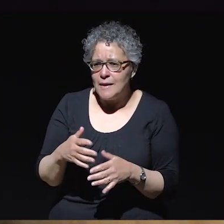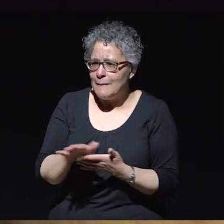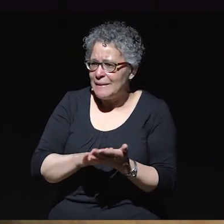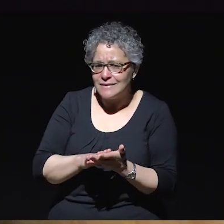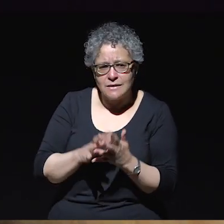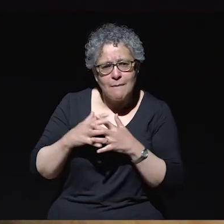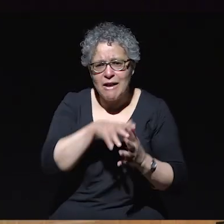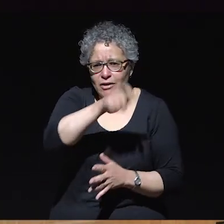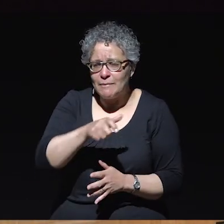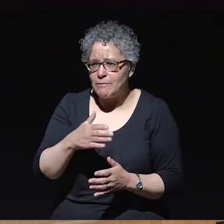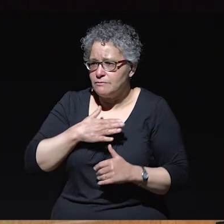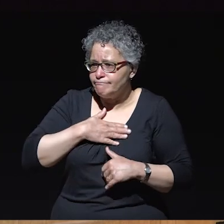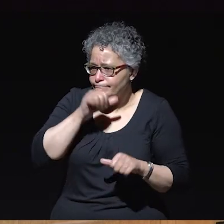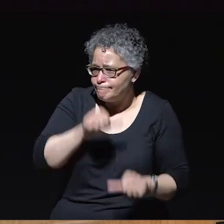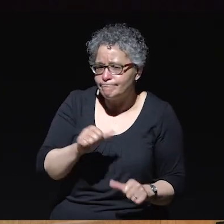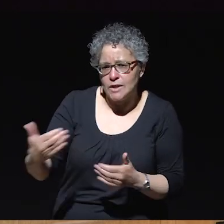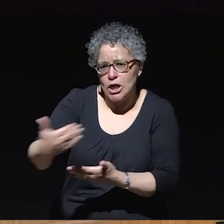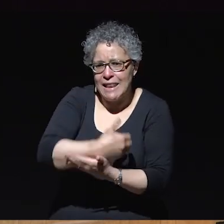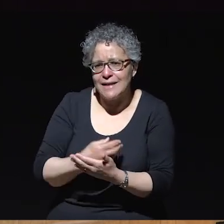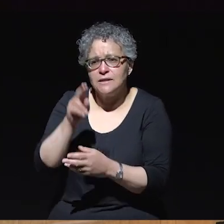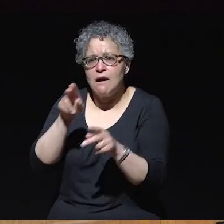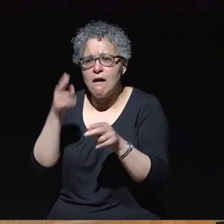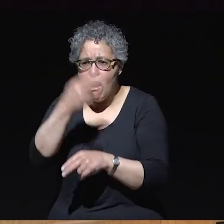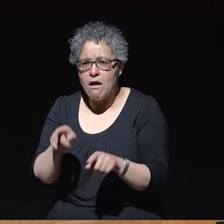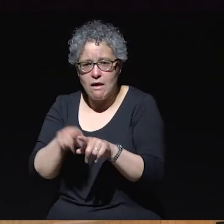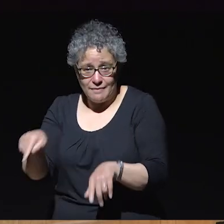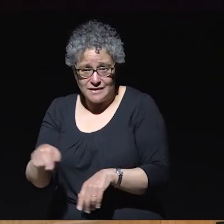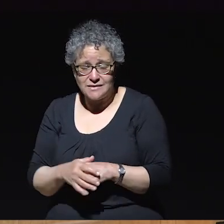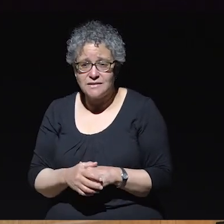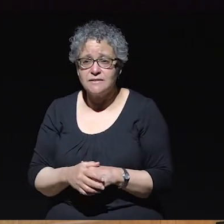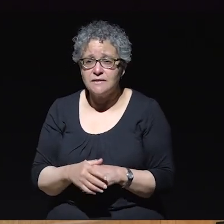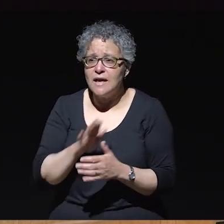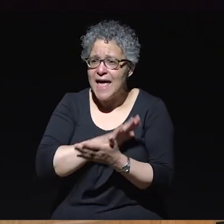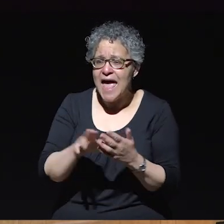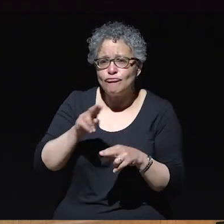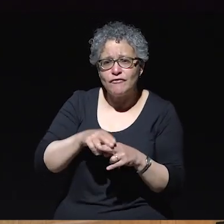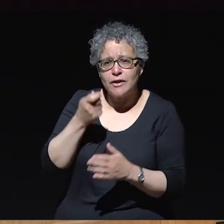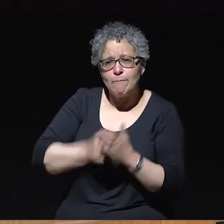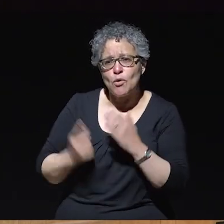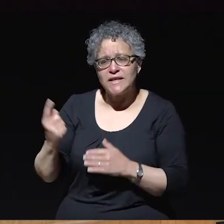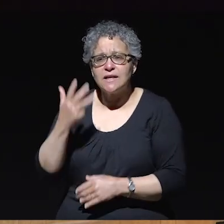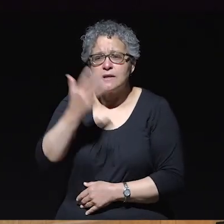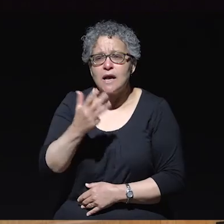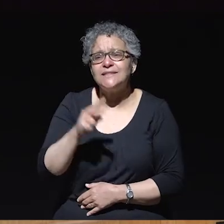The Frances Duncombe portrait, in fact, was acquired by Henry Clay Frick in 1911, so somewhat in advance